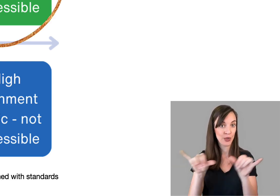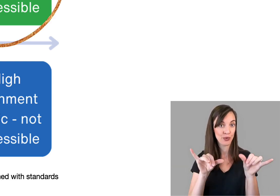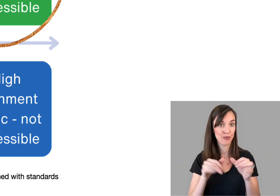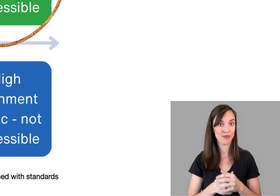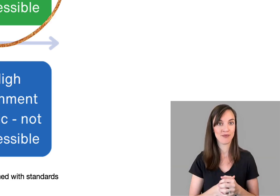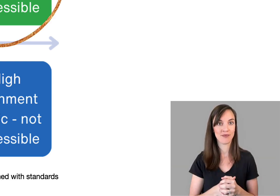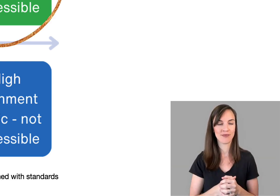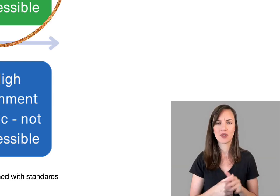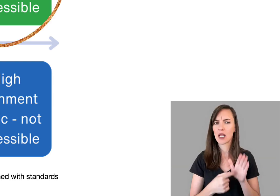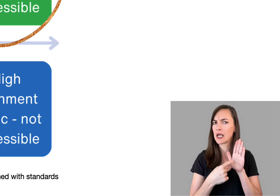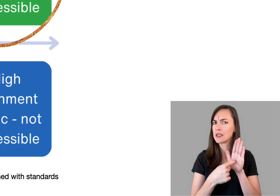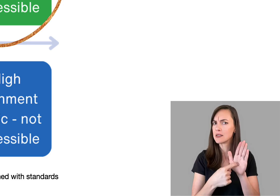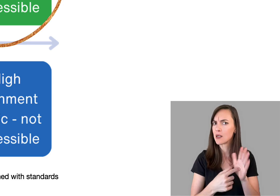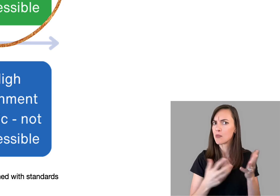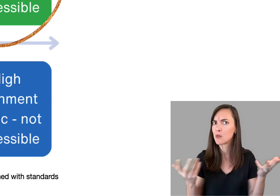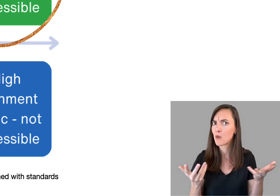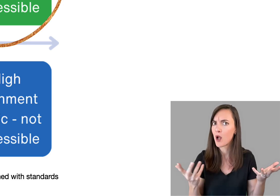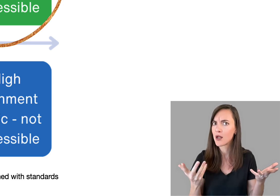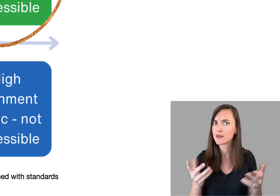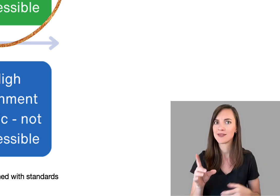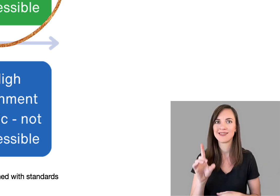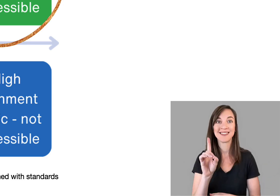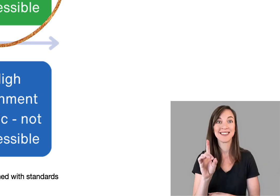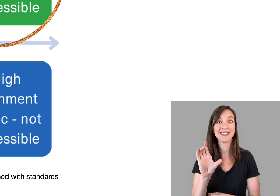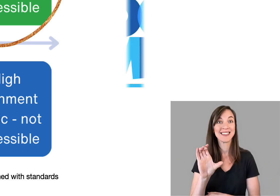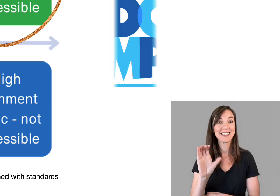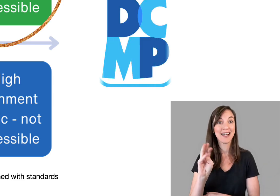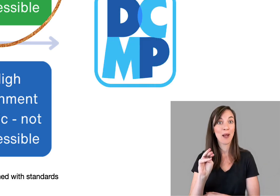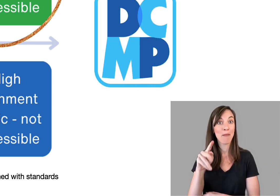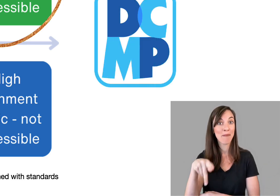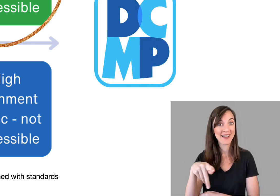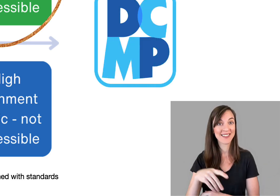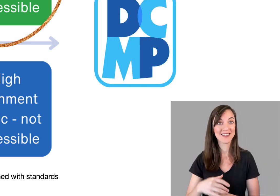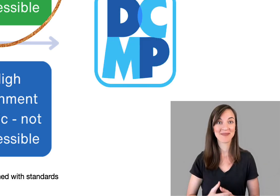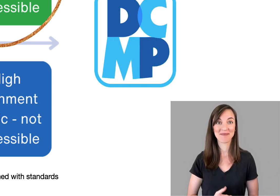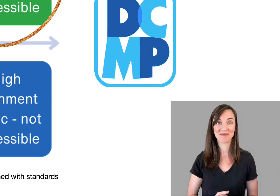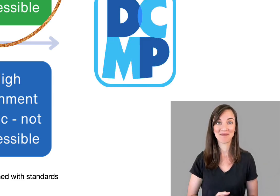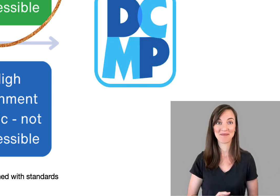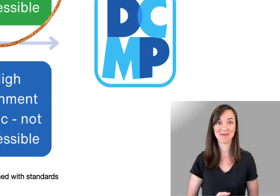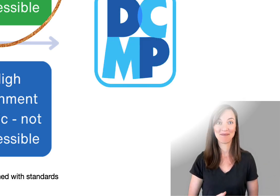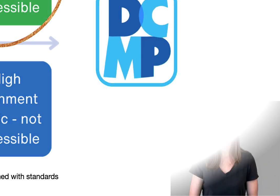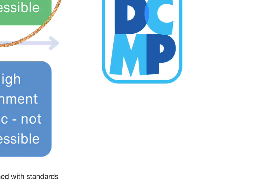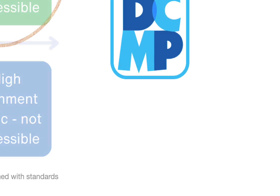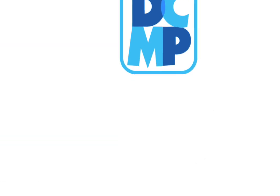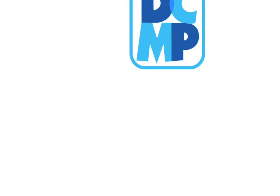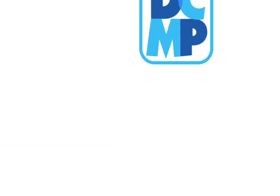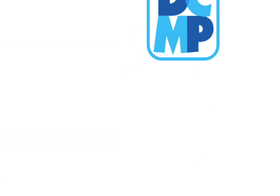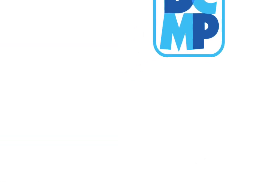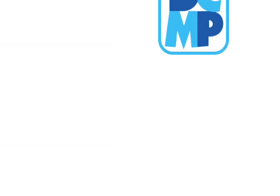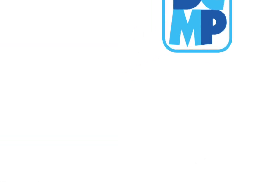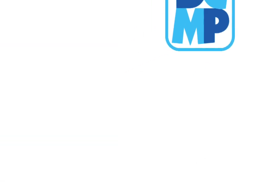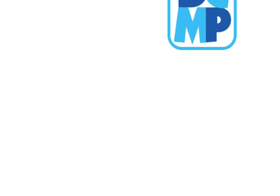An example of an instructional technology is DCMP.